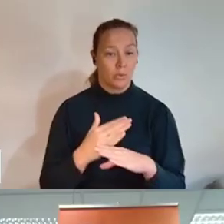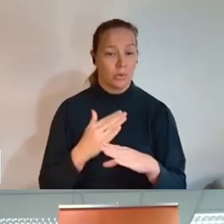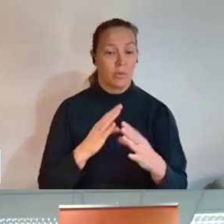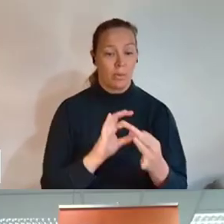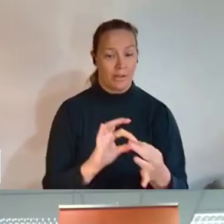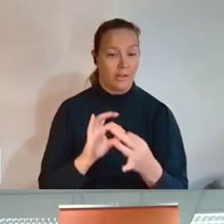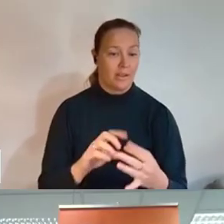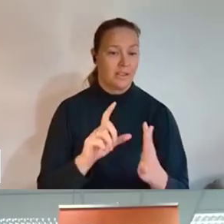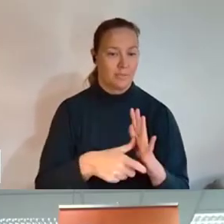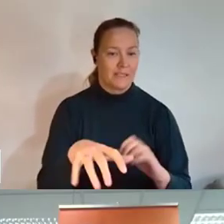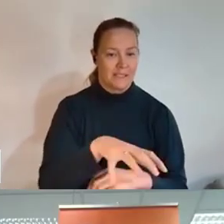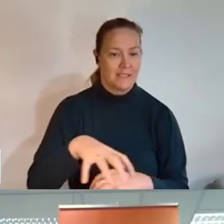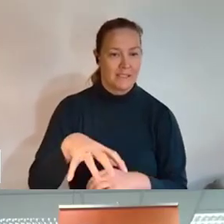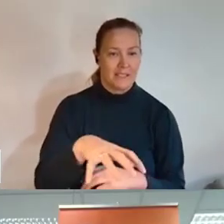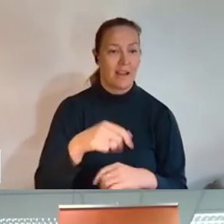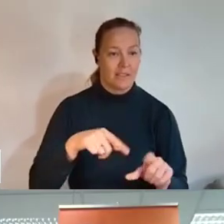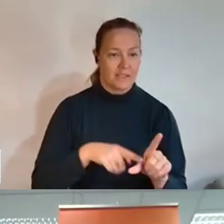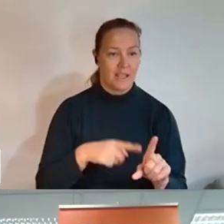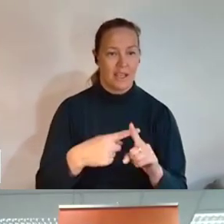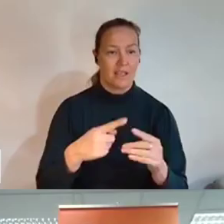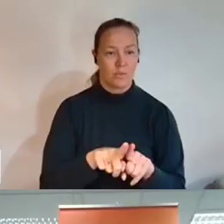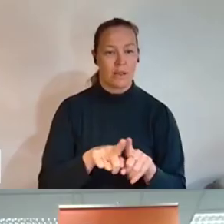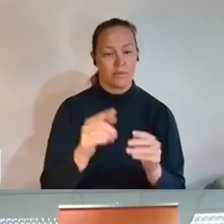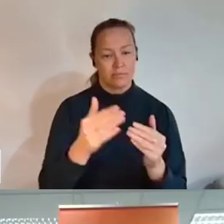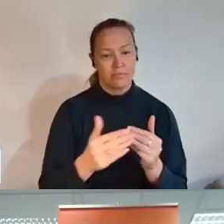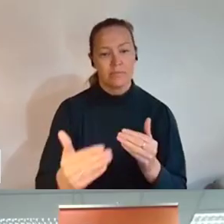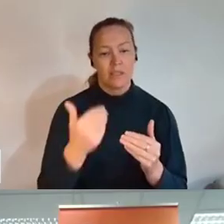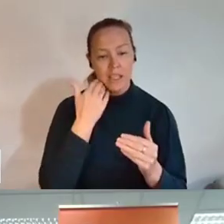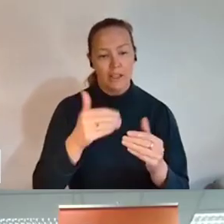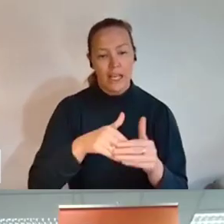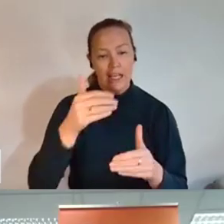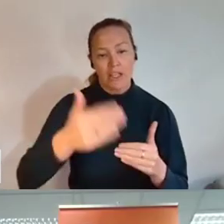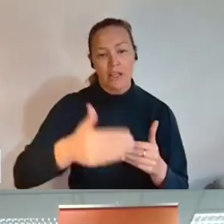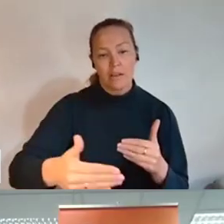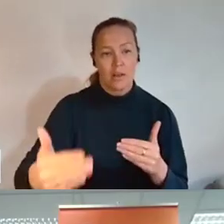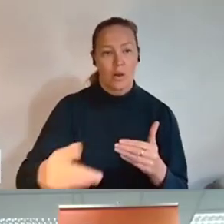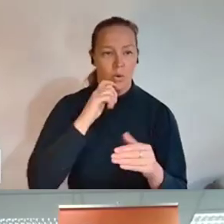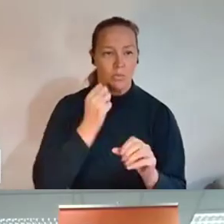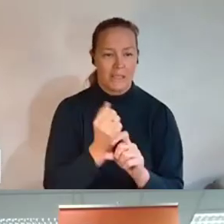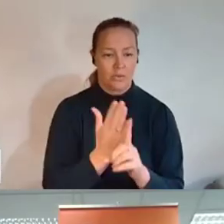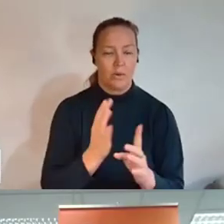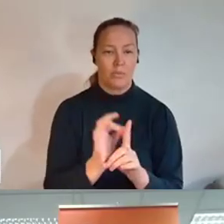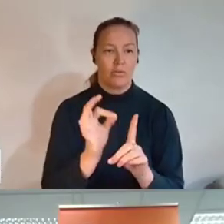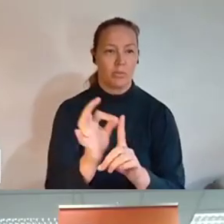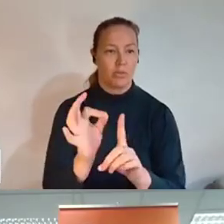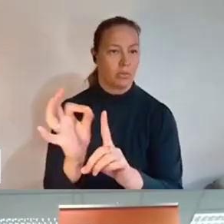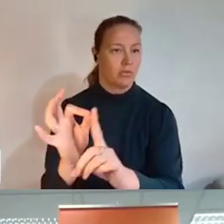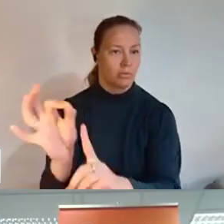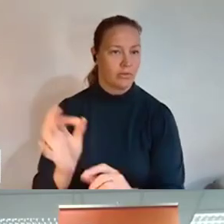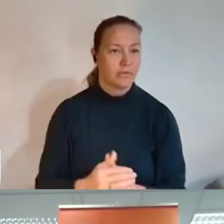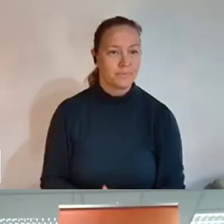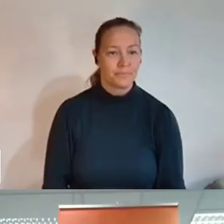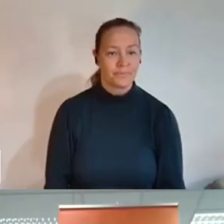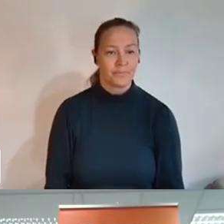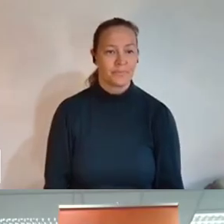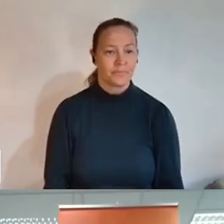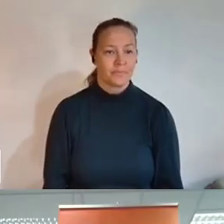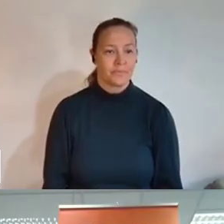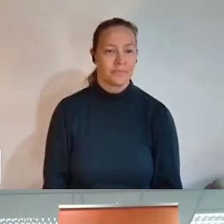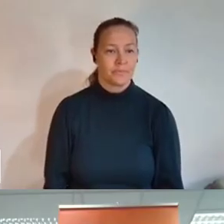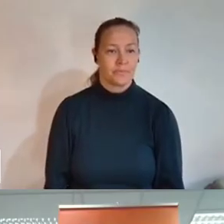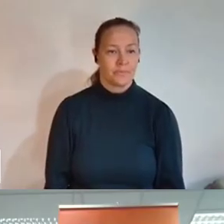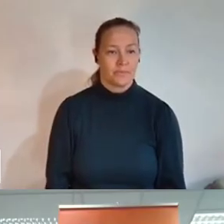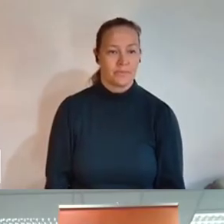and going forward to ensure each election is more accessible than the last. We have come a long way,